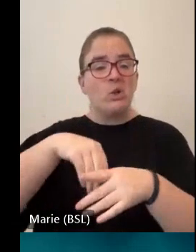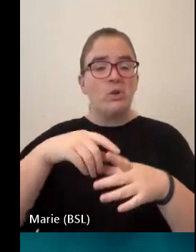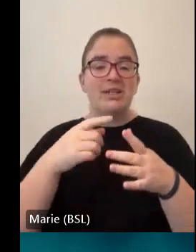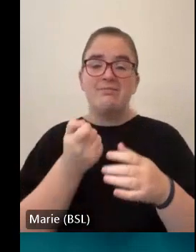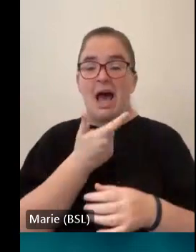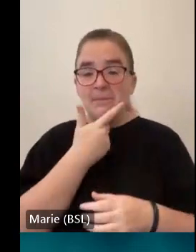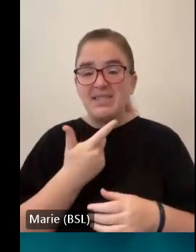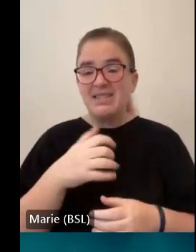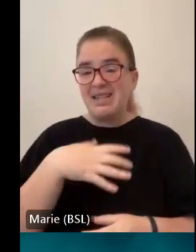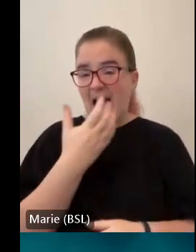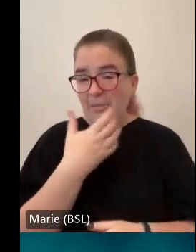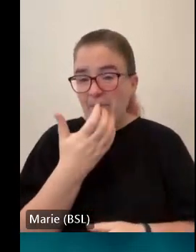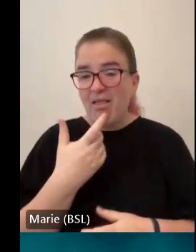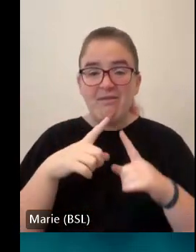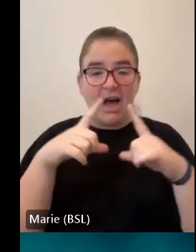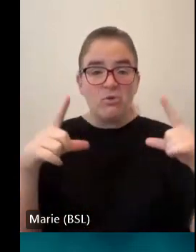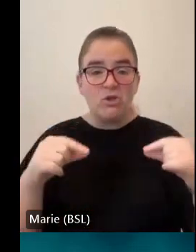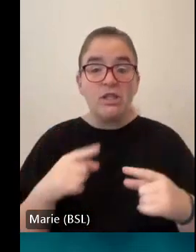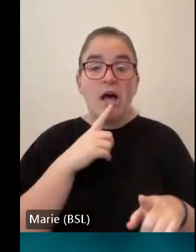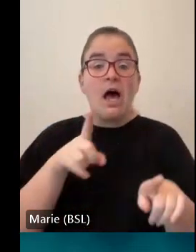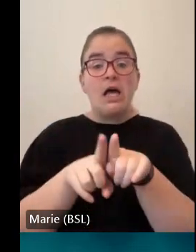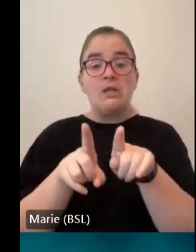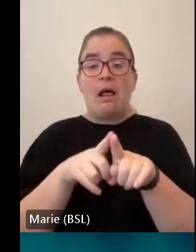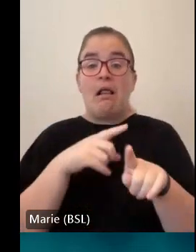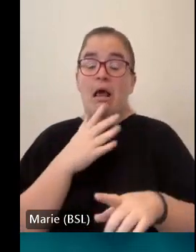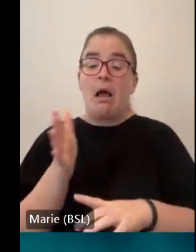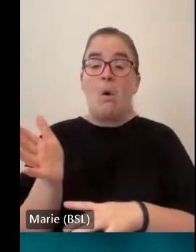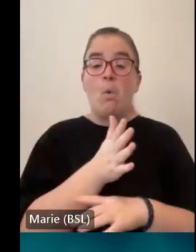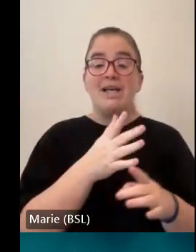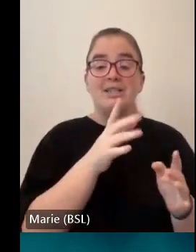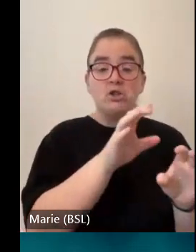card, PayPal and money service bureaus such as Western Union